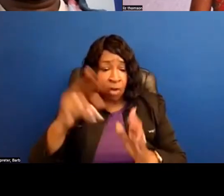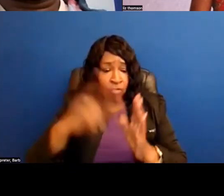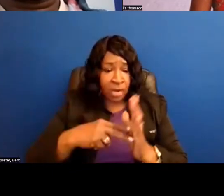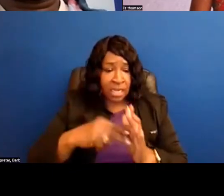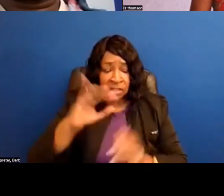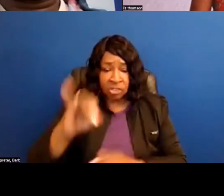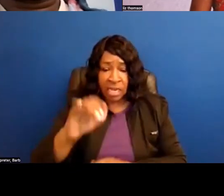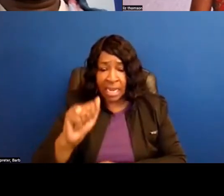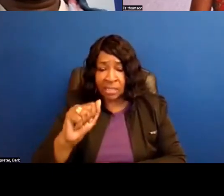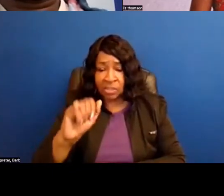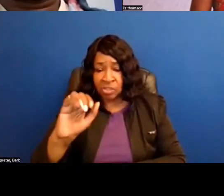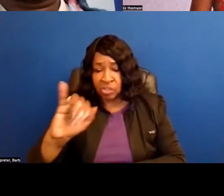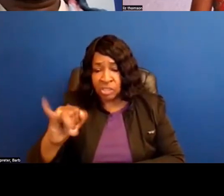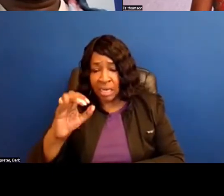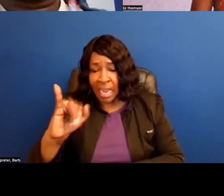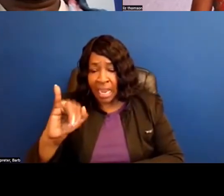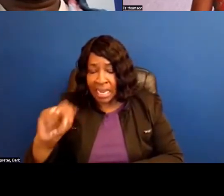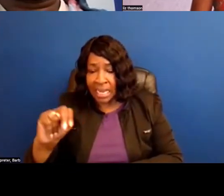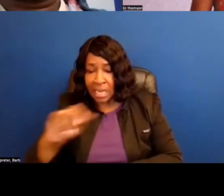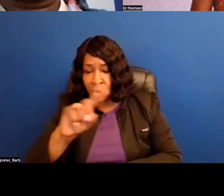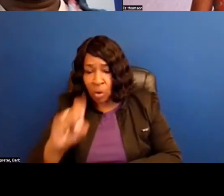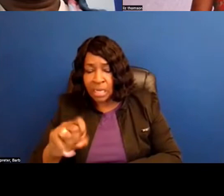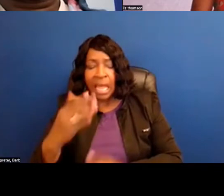which is, thank you both for this great info.